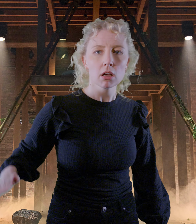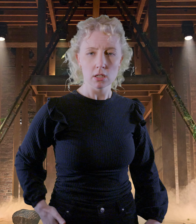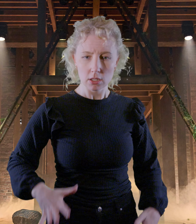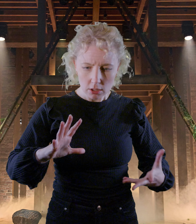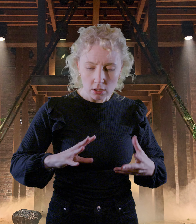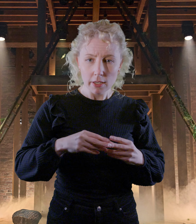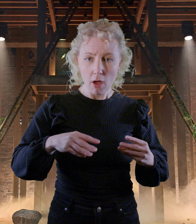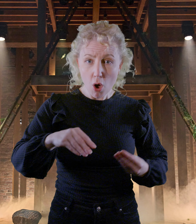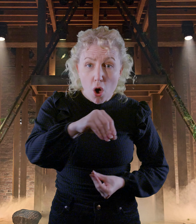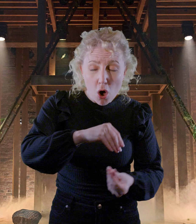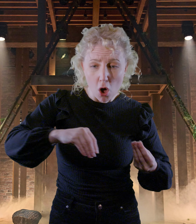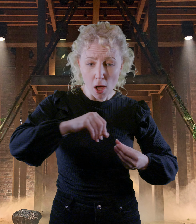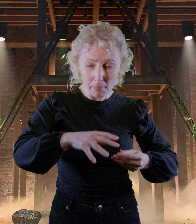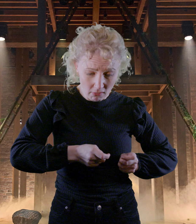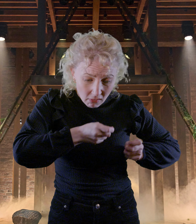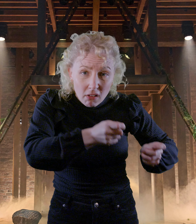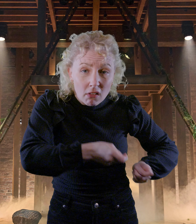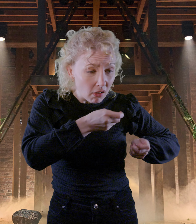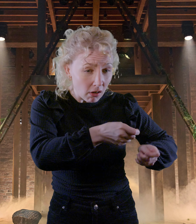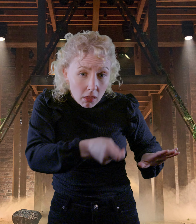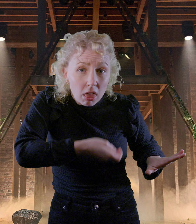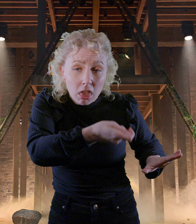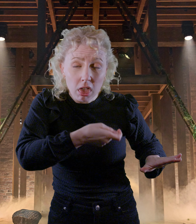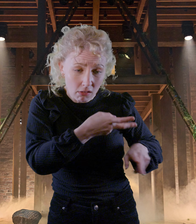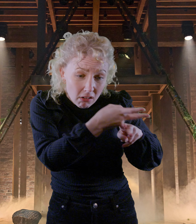and makes herbal remedies to help Judith get better.